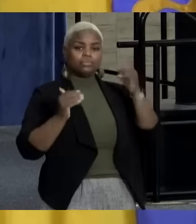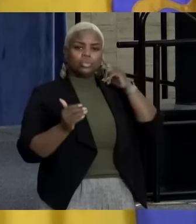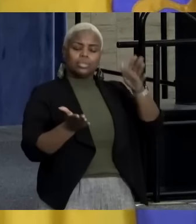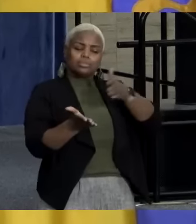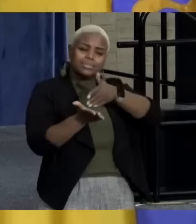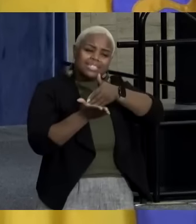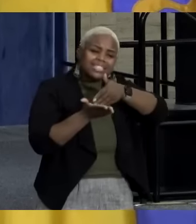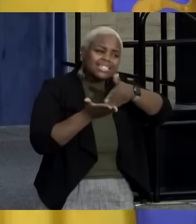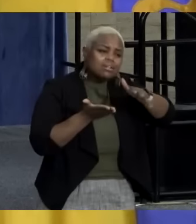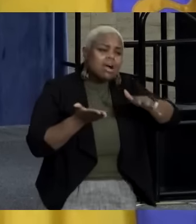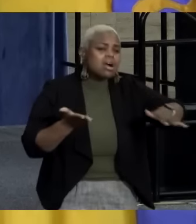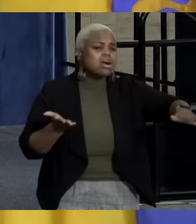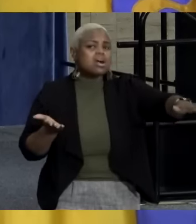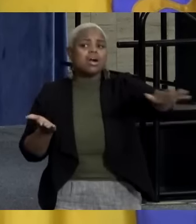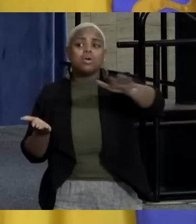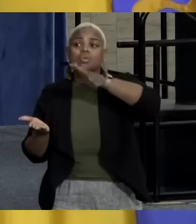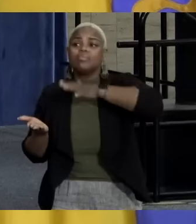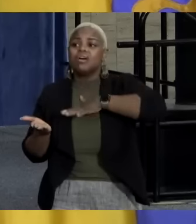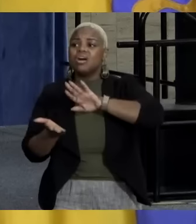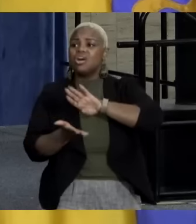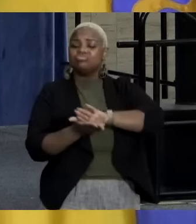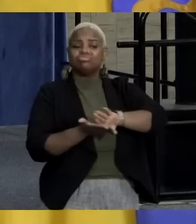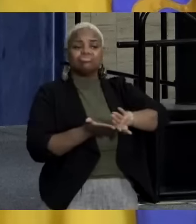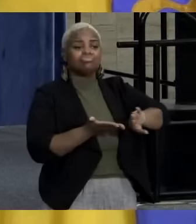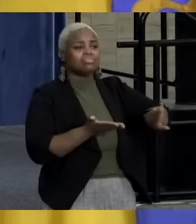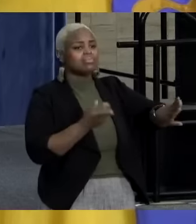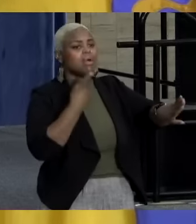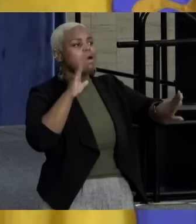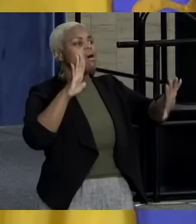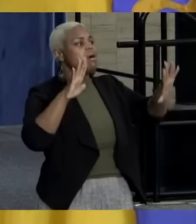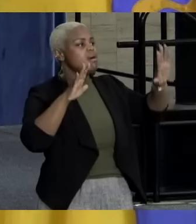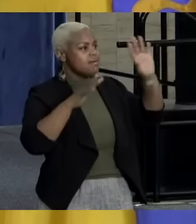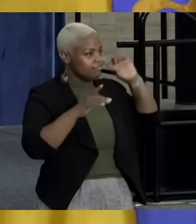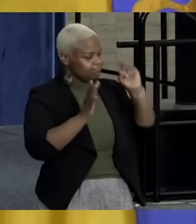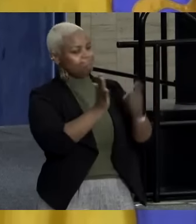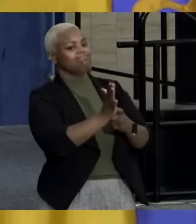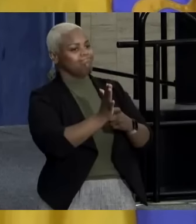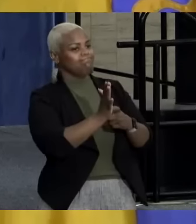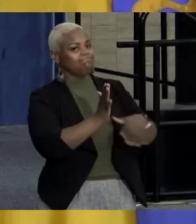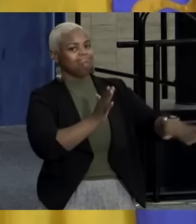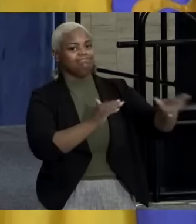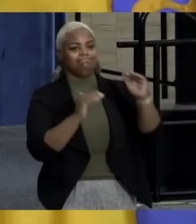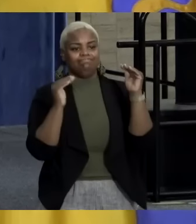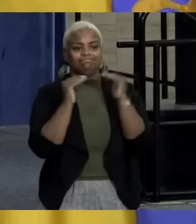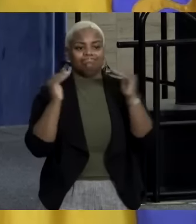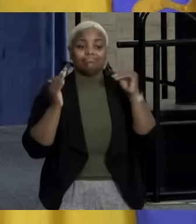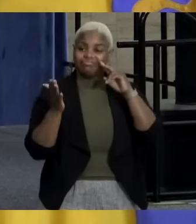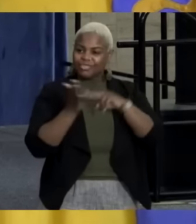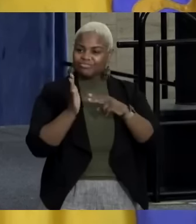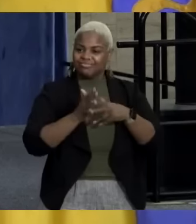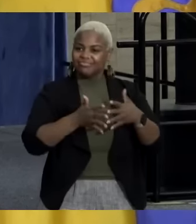for too long. And that's what it means to make America healthy again. And now, it's my honor